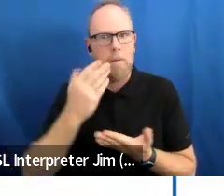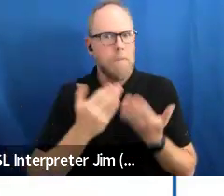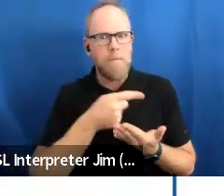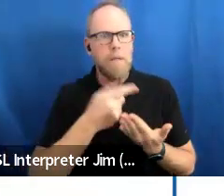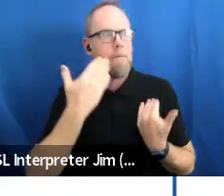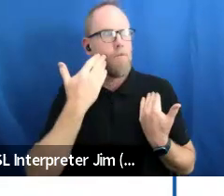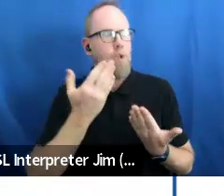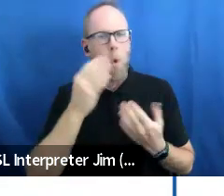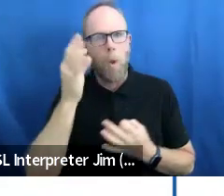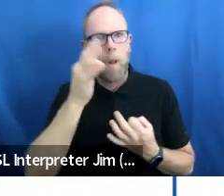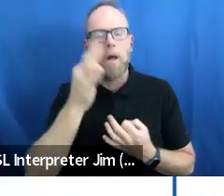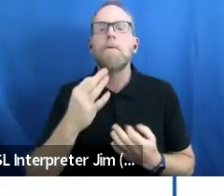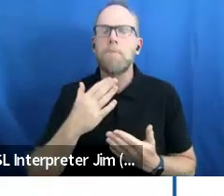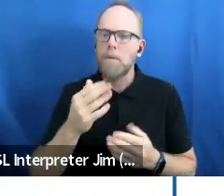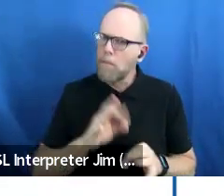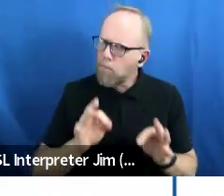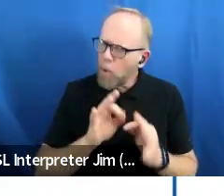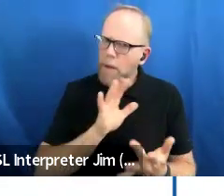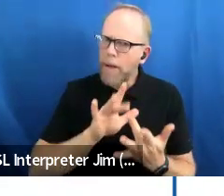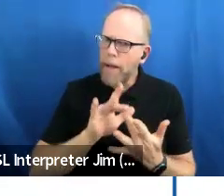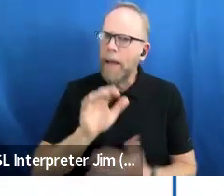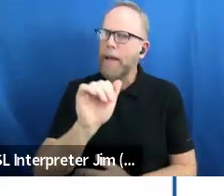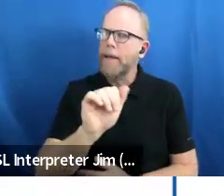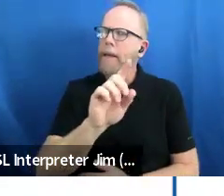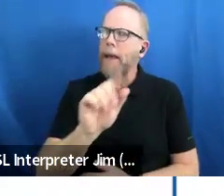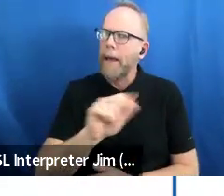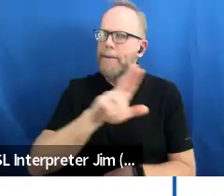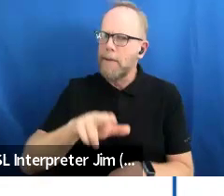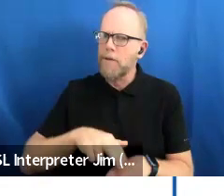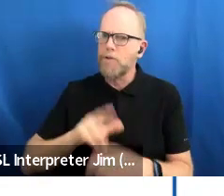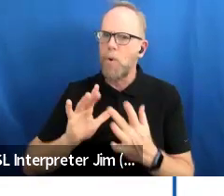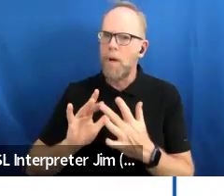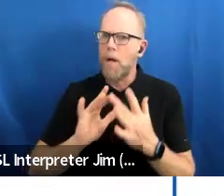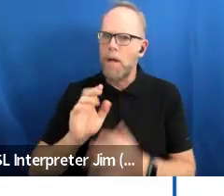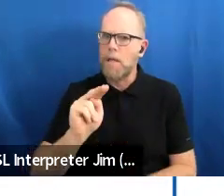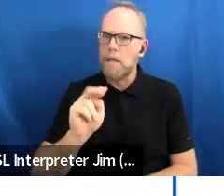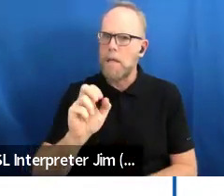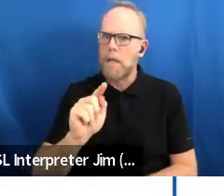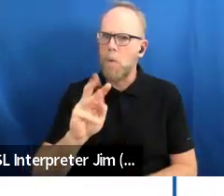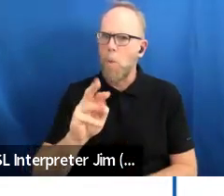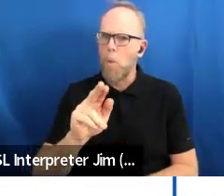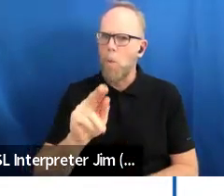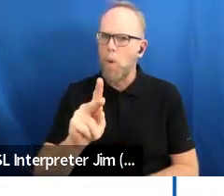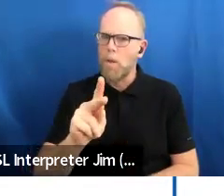please do contact the ADA National Network. And if we go to the next slide, I think at